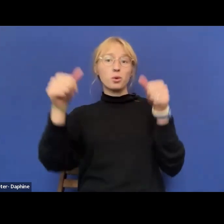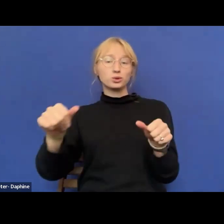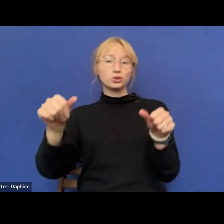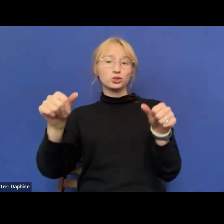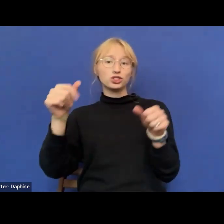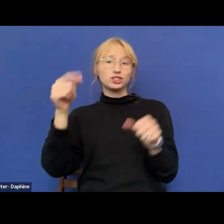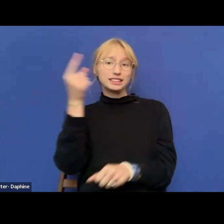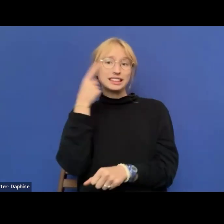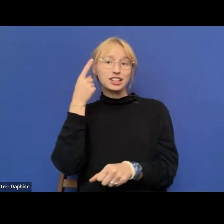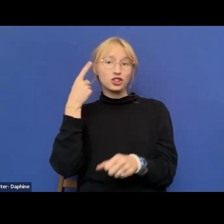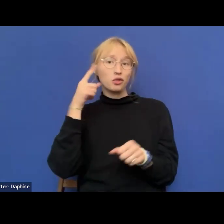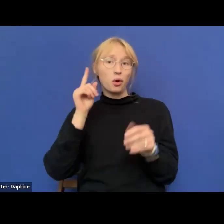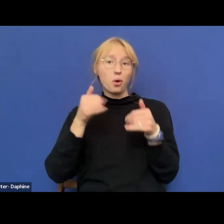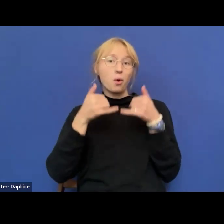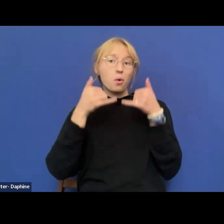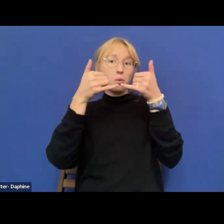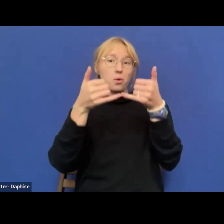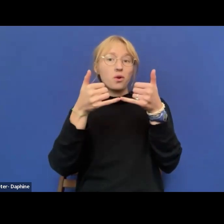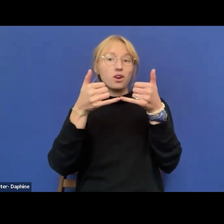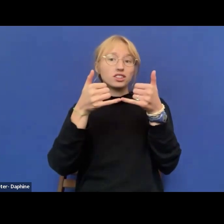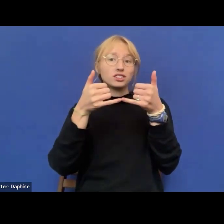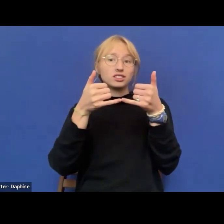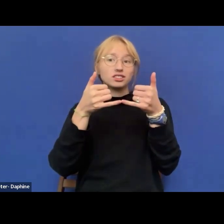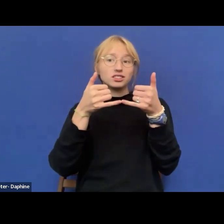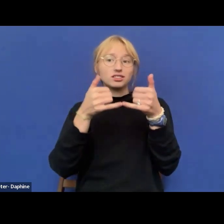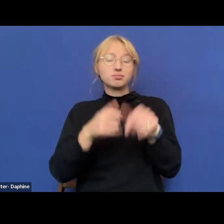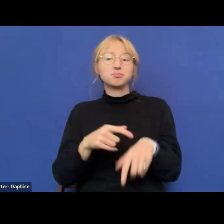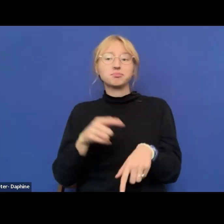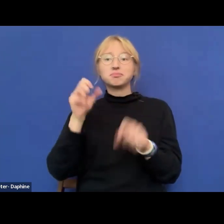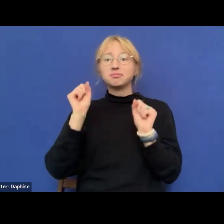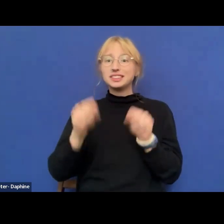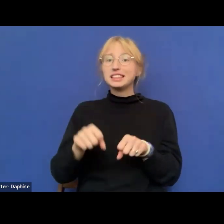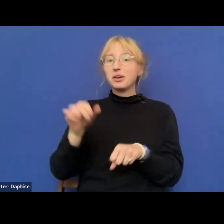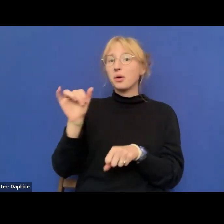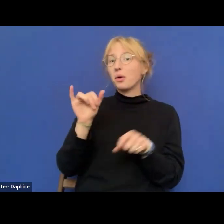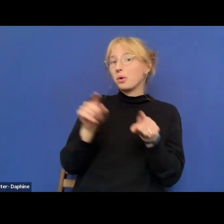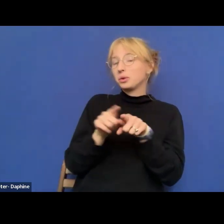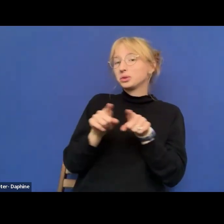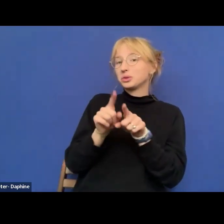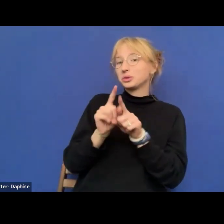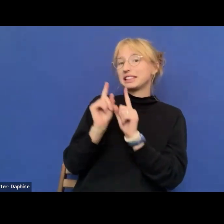an award. To then be able to attend another conference in the